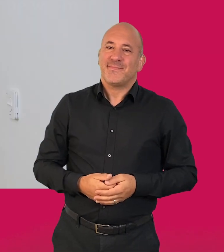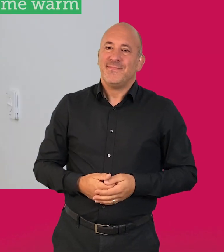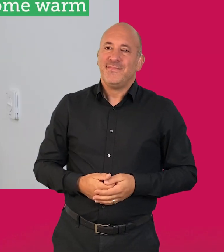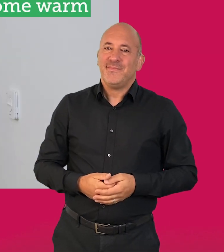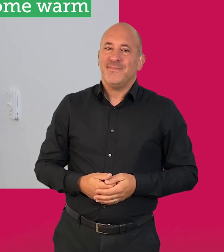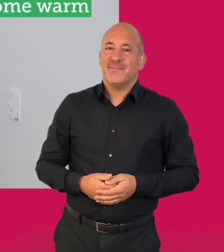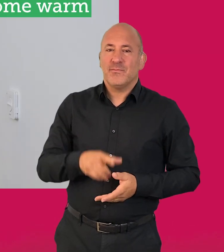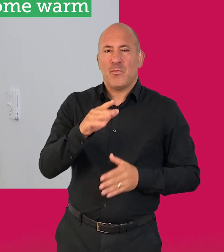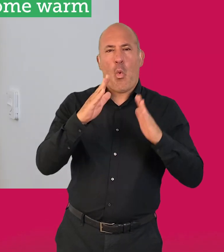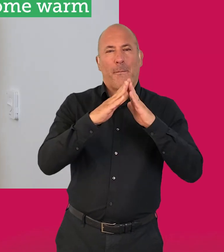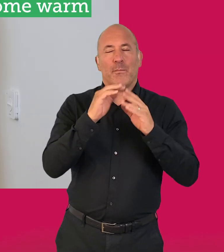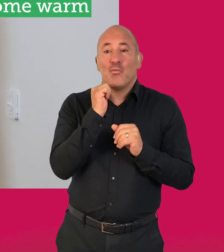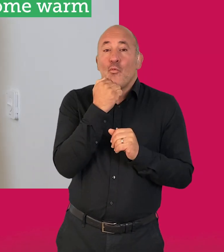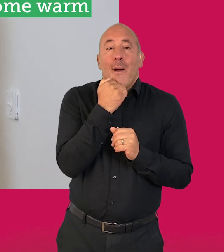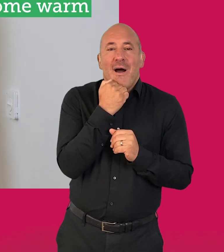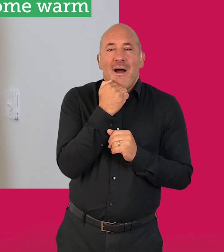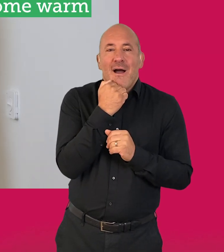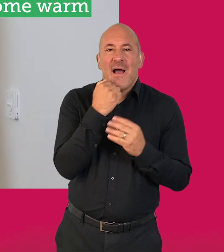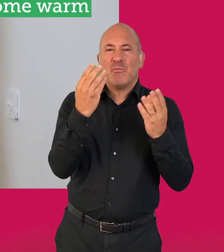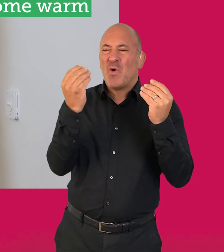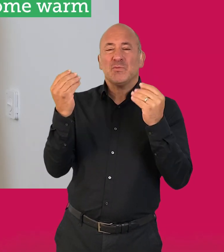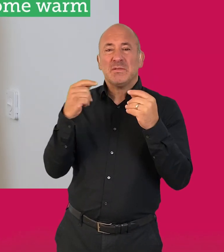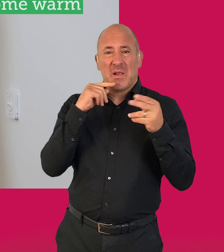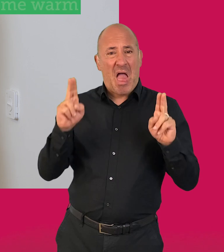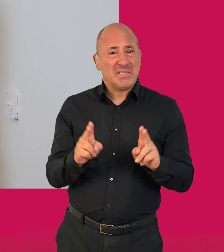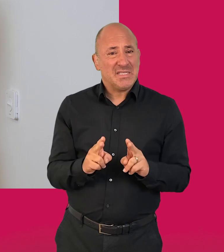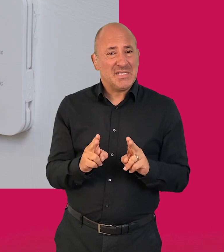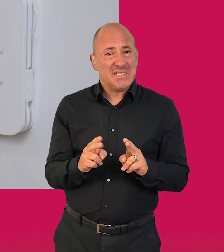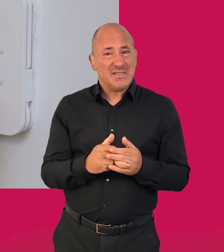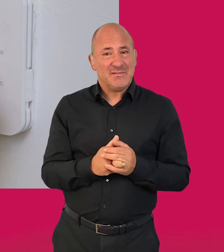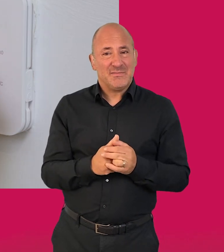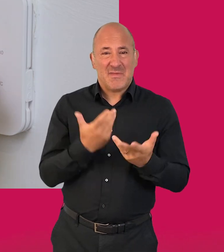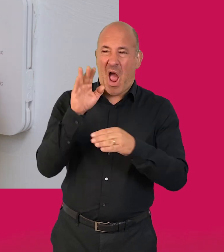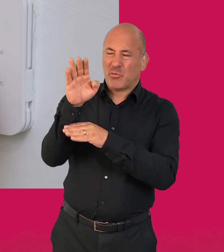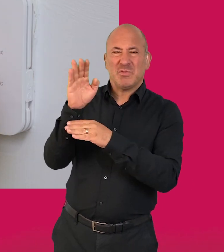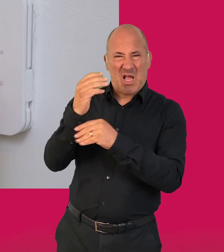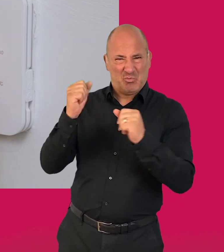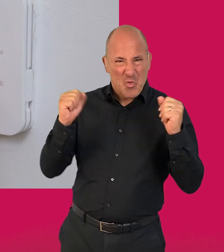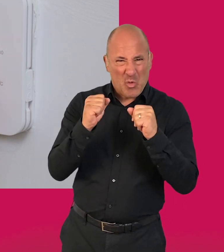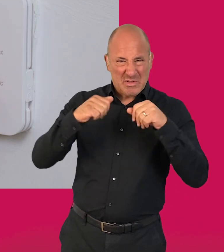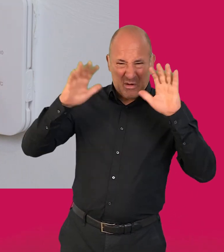When your home is warmer, condensation is less likely to occur. When the weather is cold or wet.